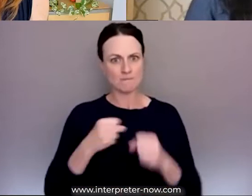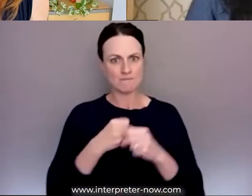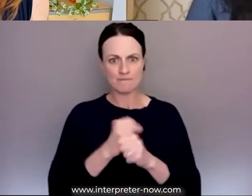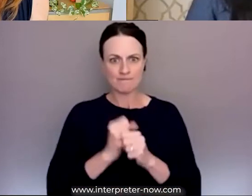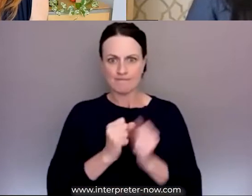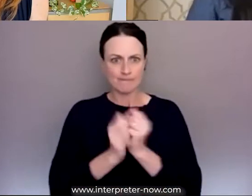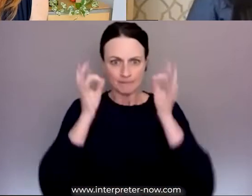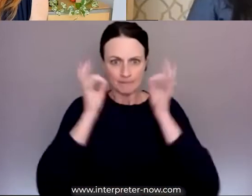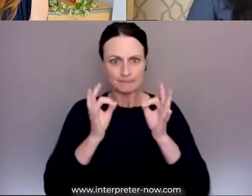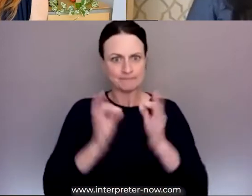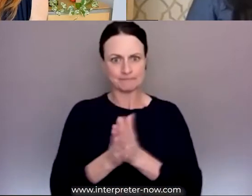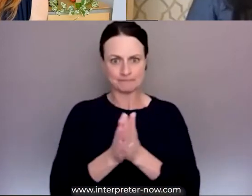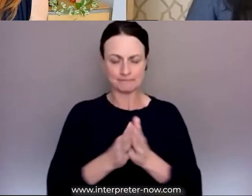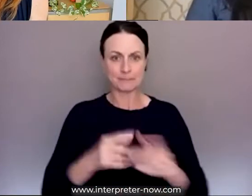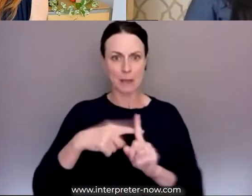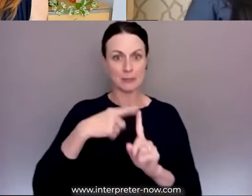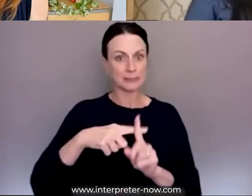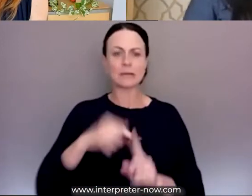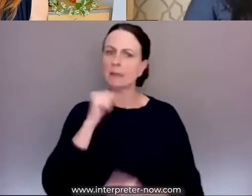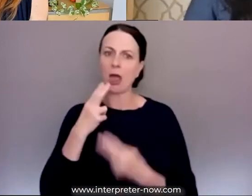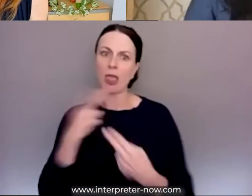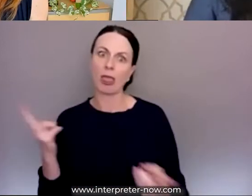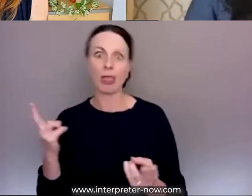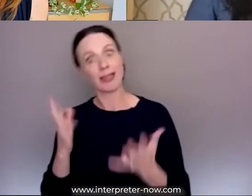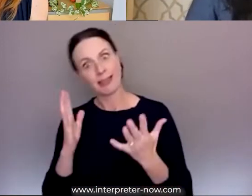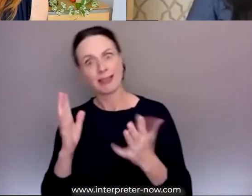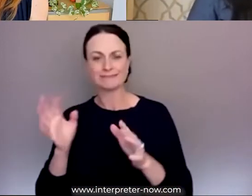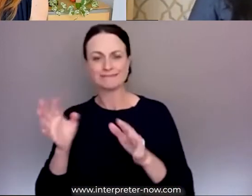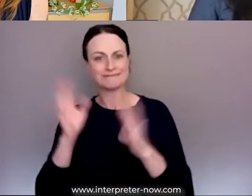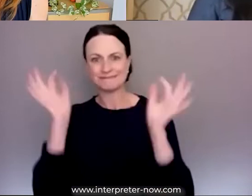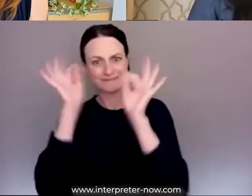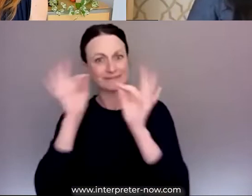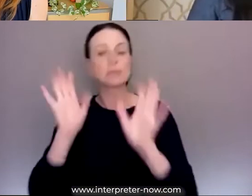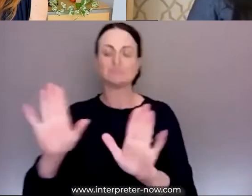I usually am optimistic because I've seen the world change. I've seen progress.